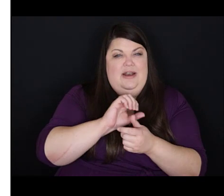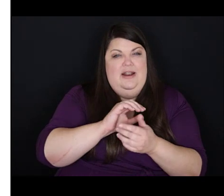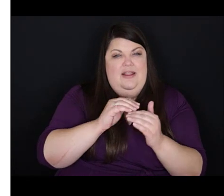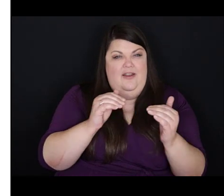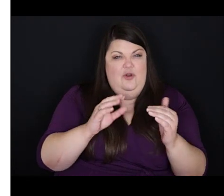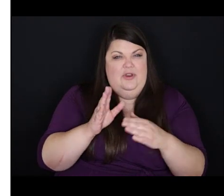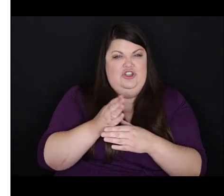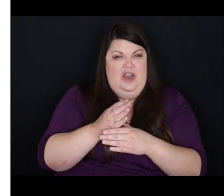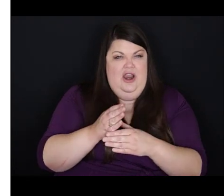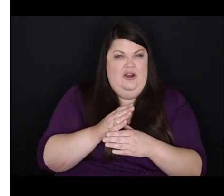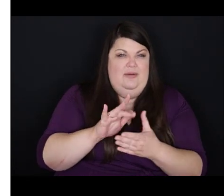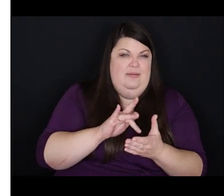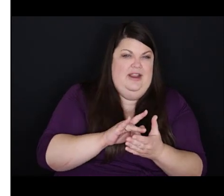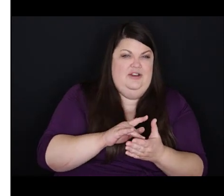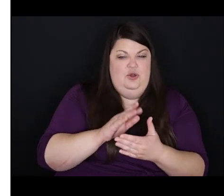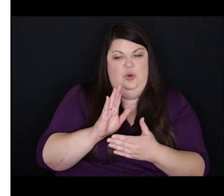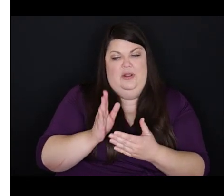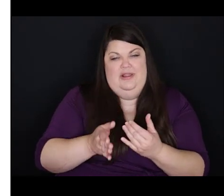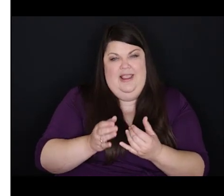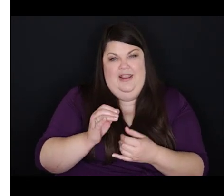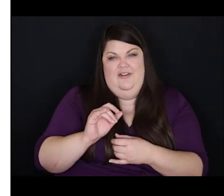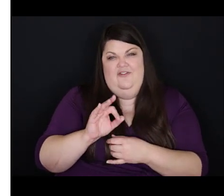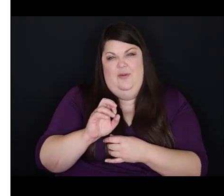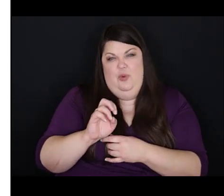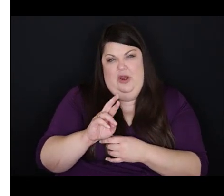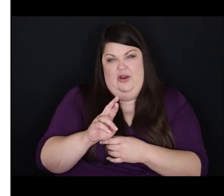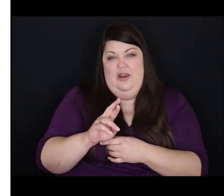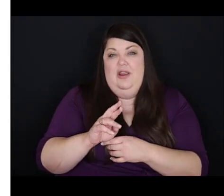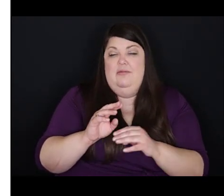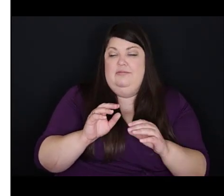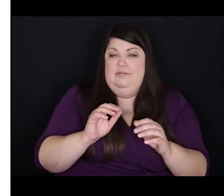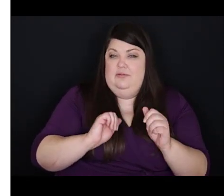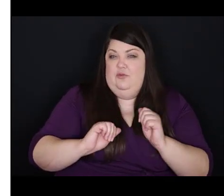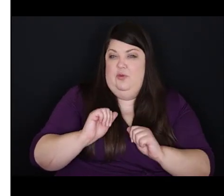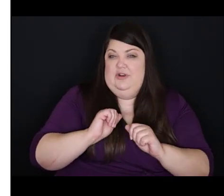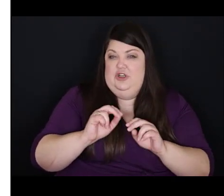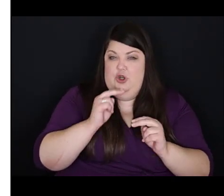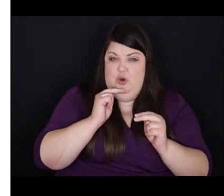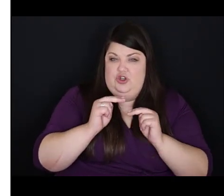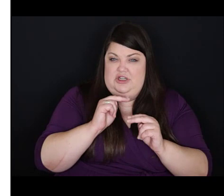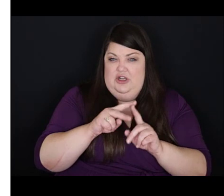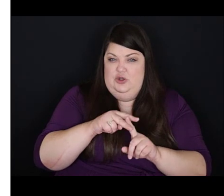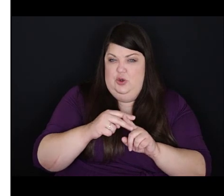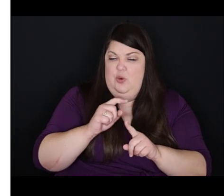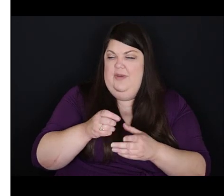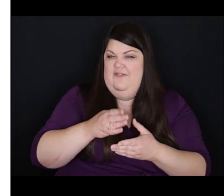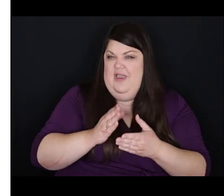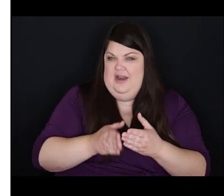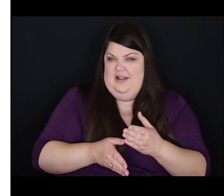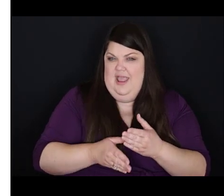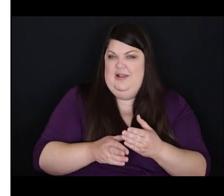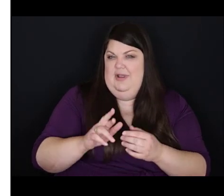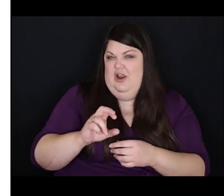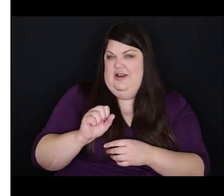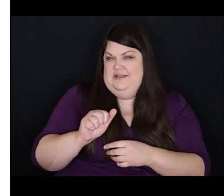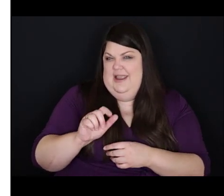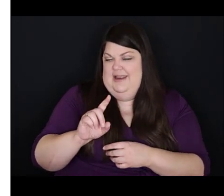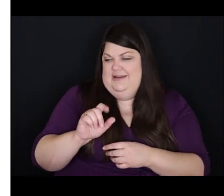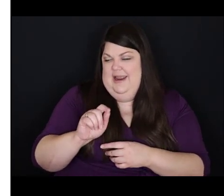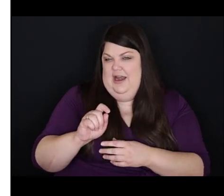A Performance Negotiations Tool will be finalized by the RSA Data Unit by the end of March.